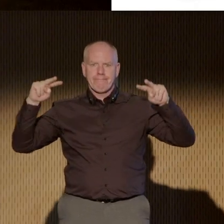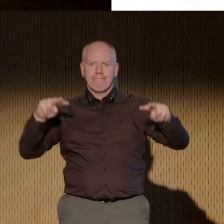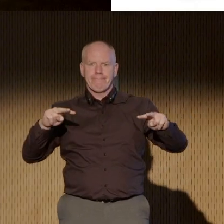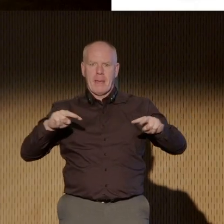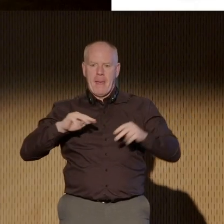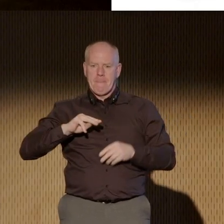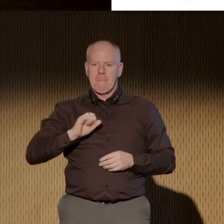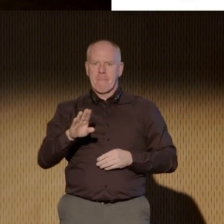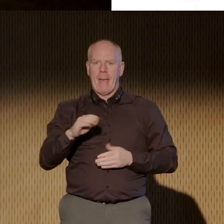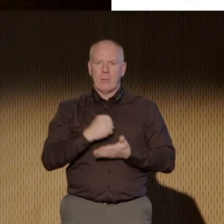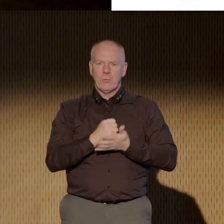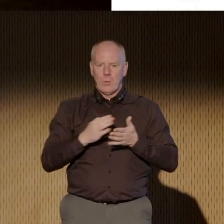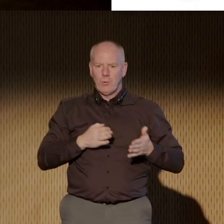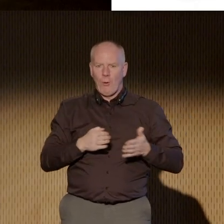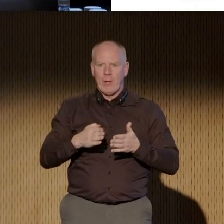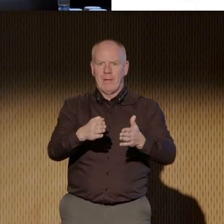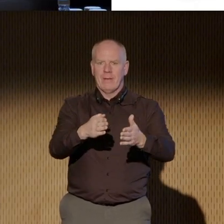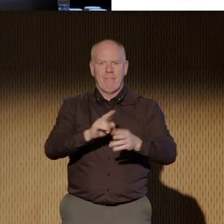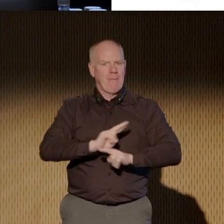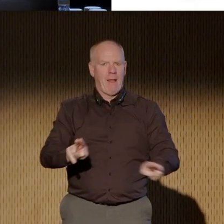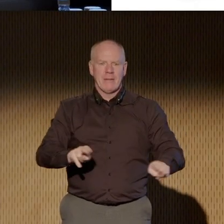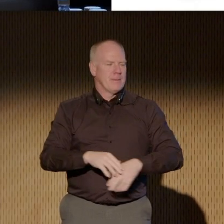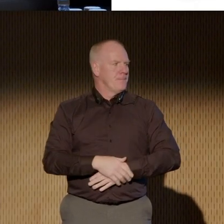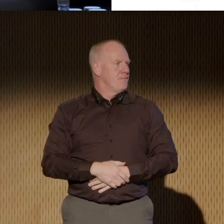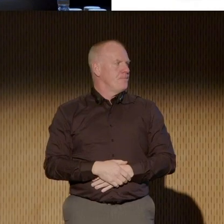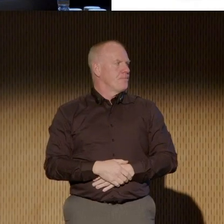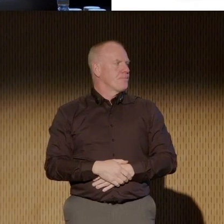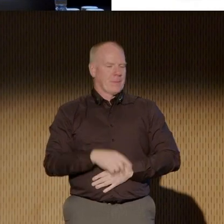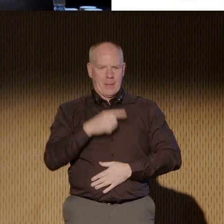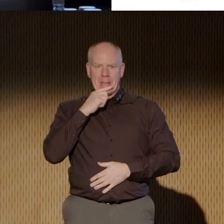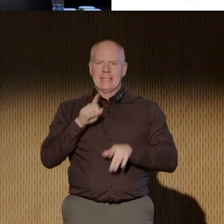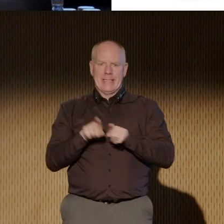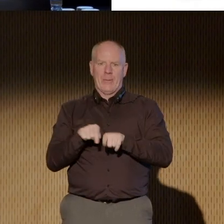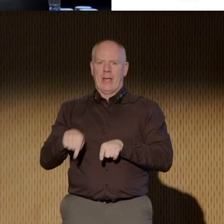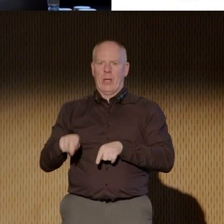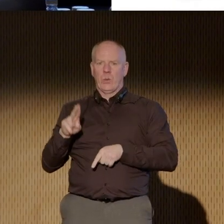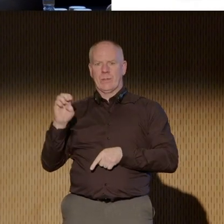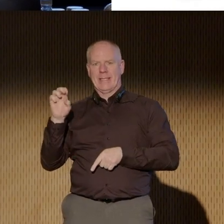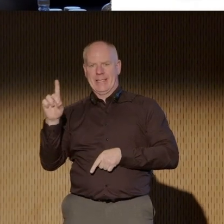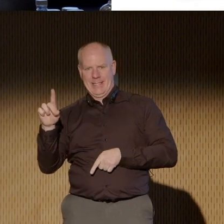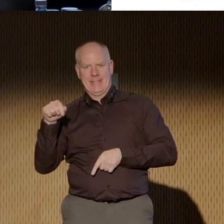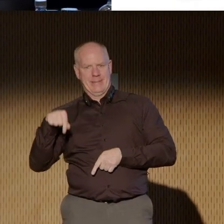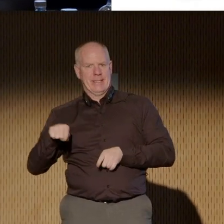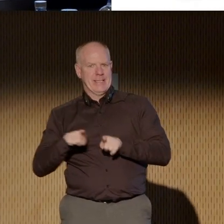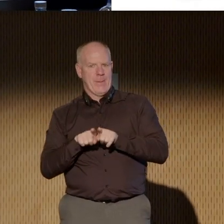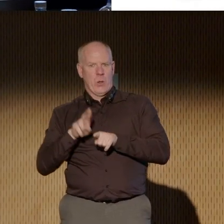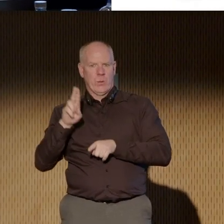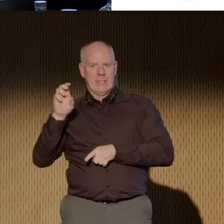(Daniel): Yeah, absolutely. We're similar in UCD in that all of our